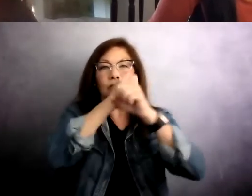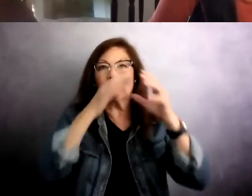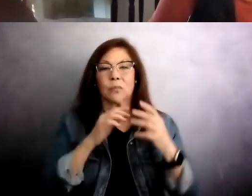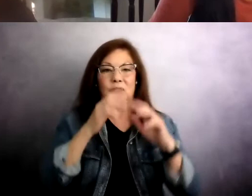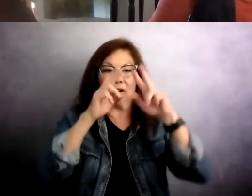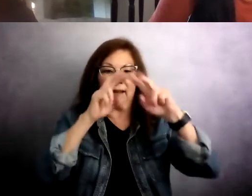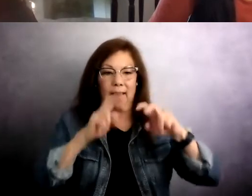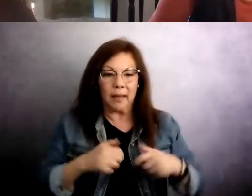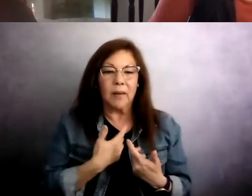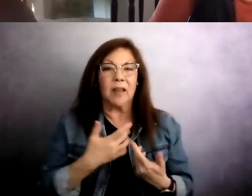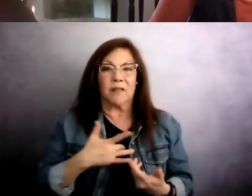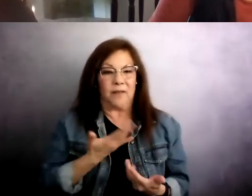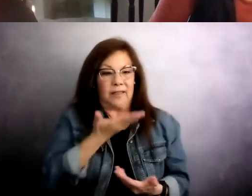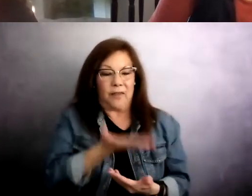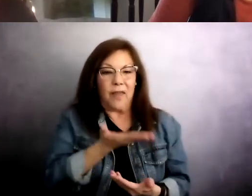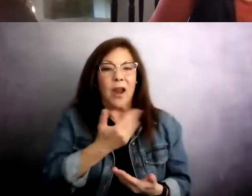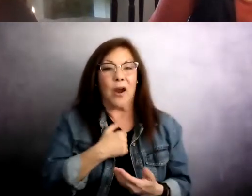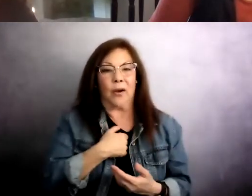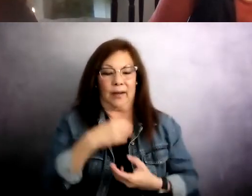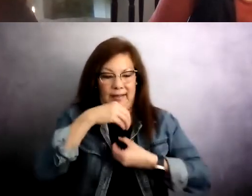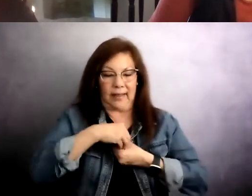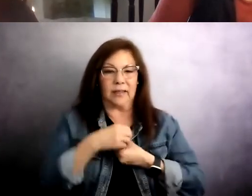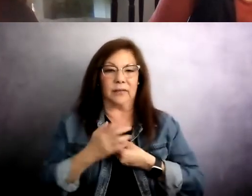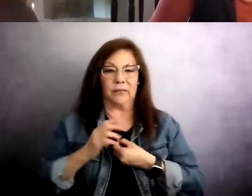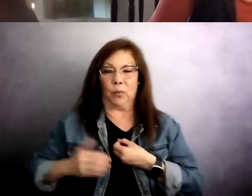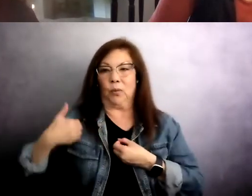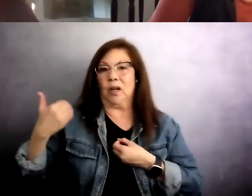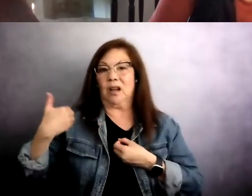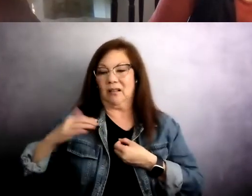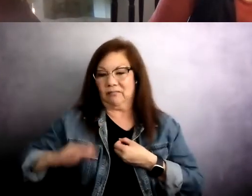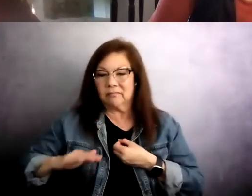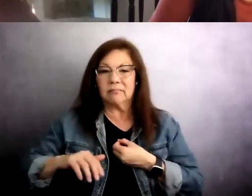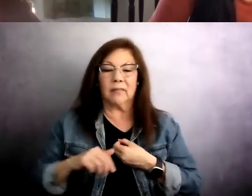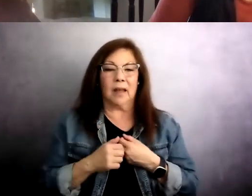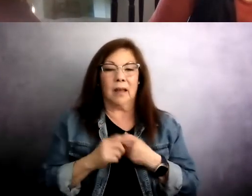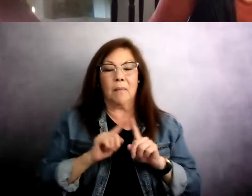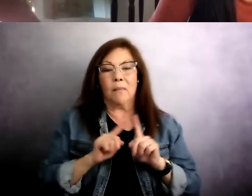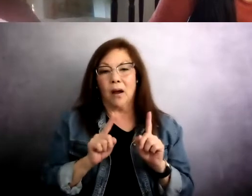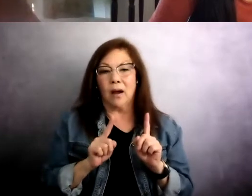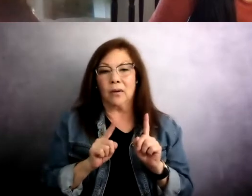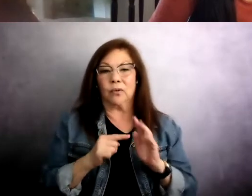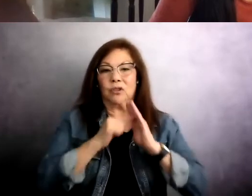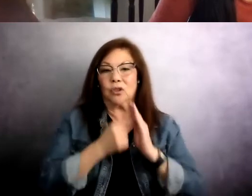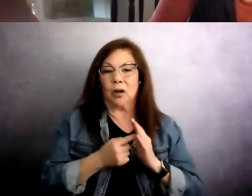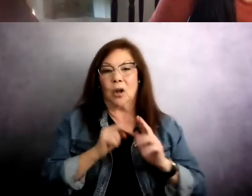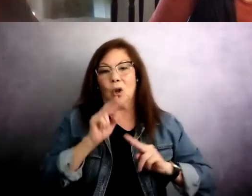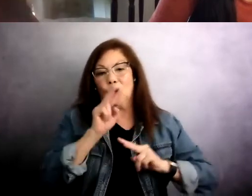The feelings are therefore one were very young. However we start looking what is behind those